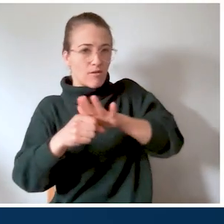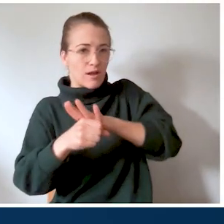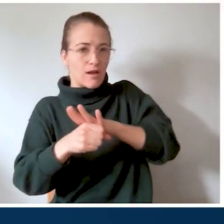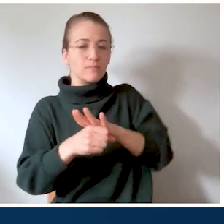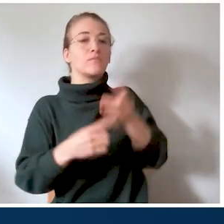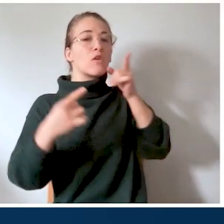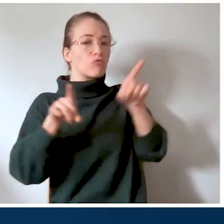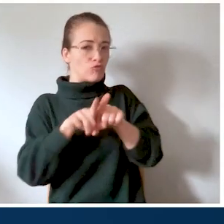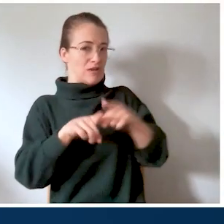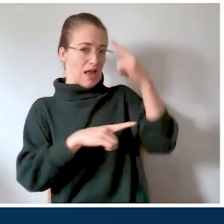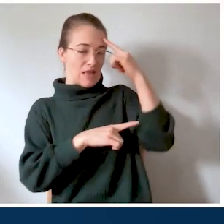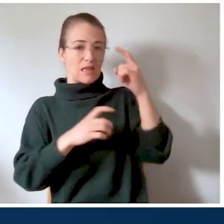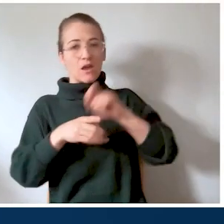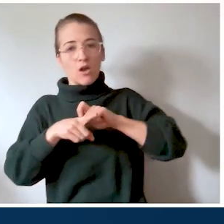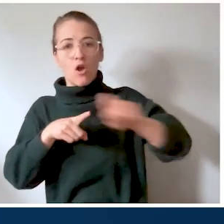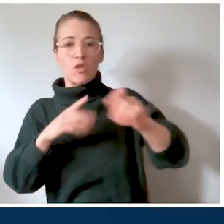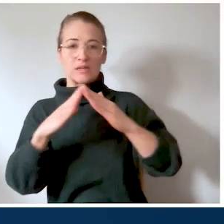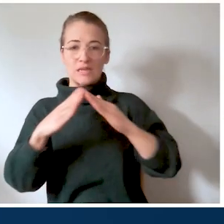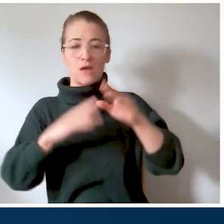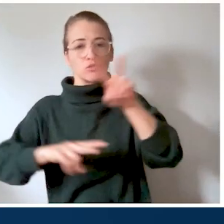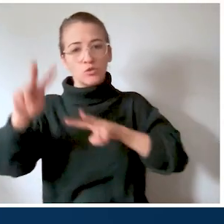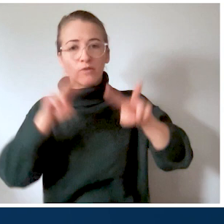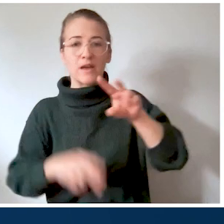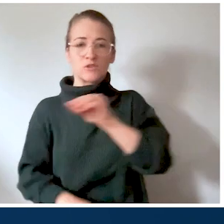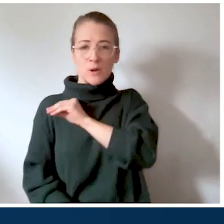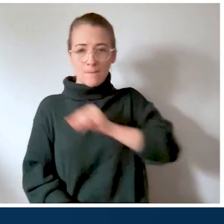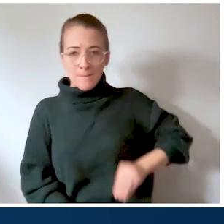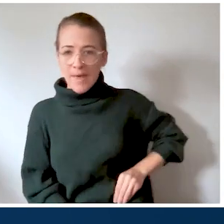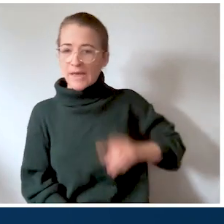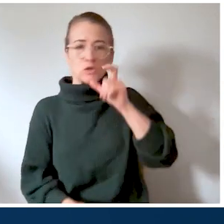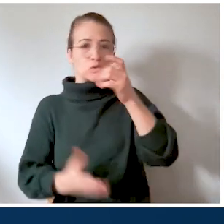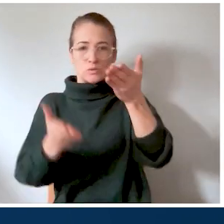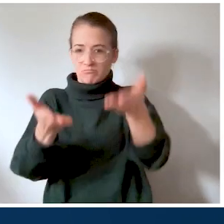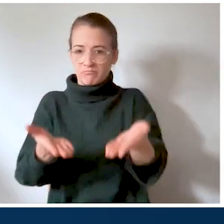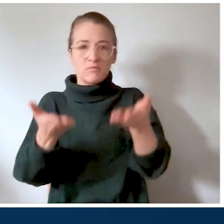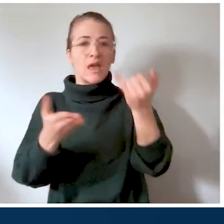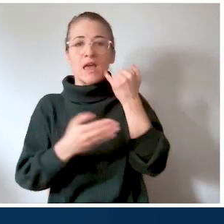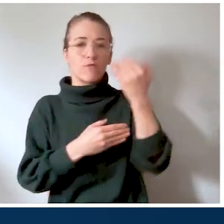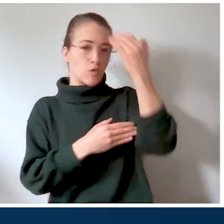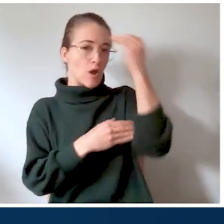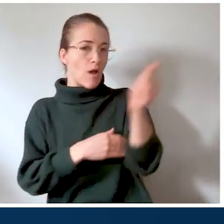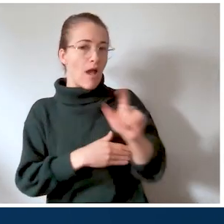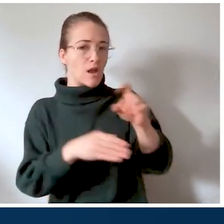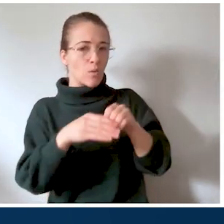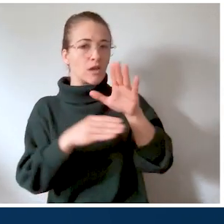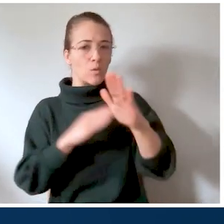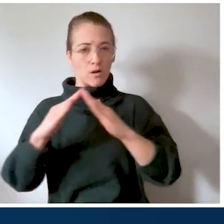I think always calling your town supervisor or mayor's office or whomever, if you know anyone who's in your town or city,